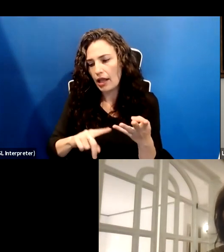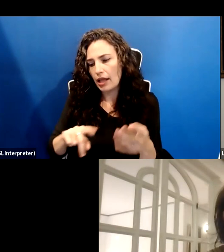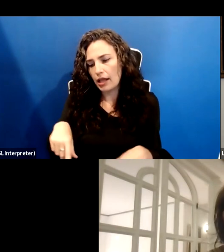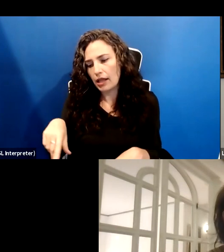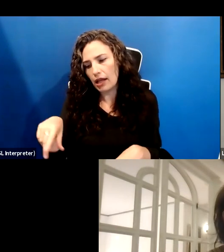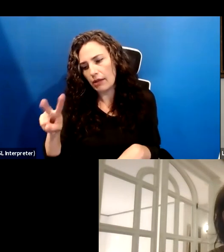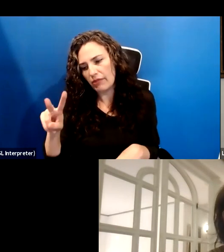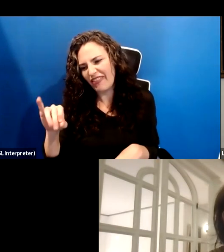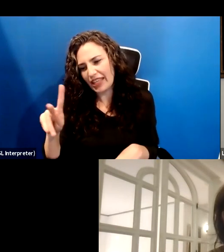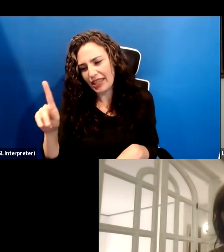But, you know,